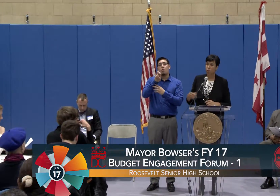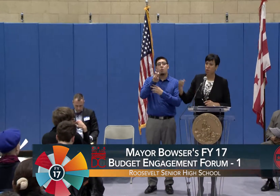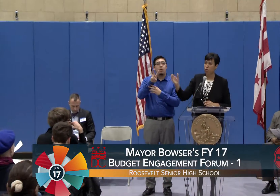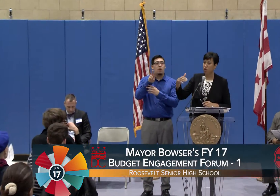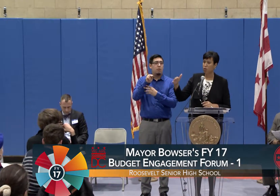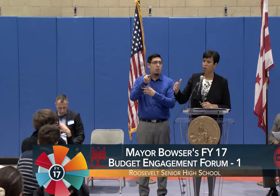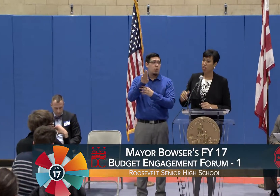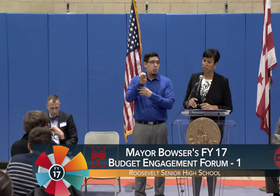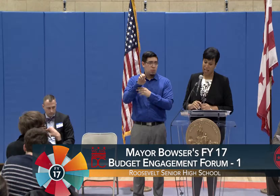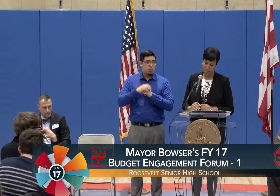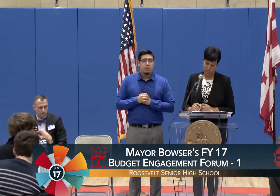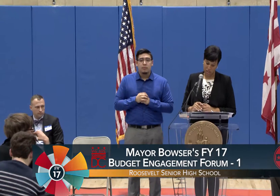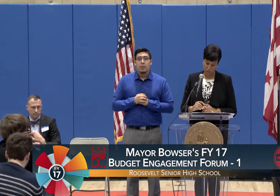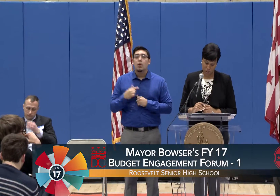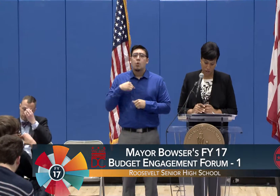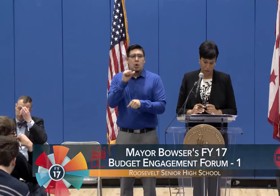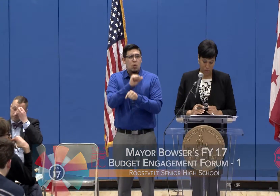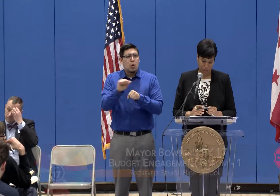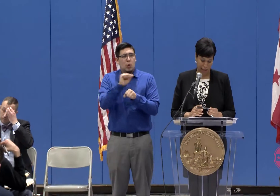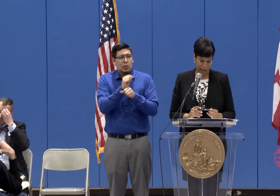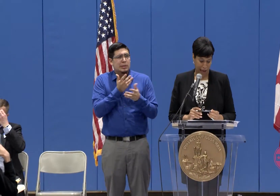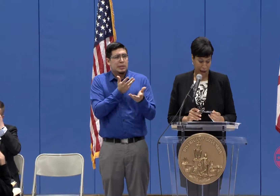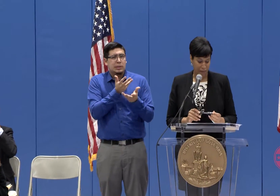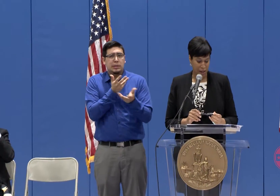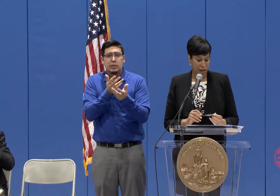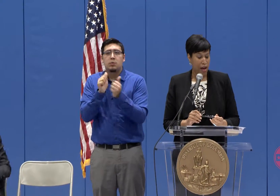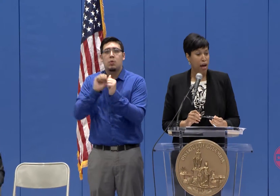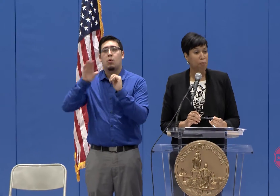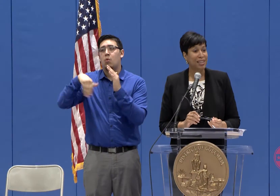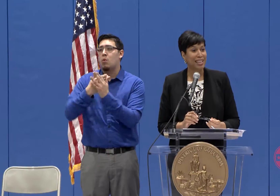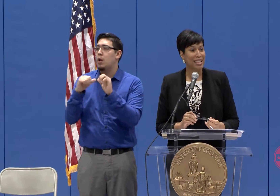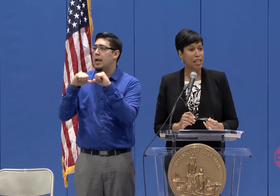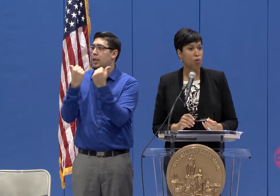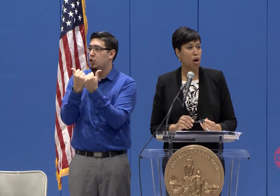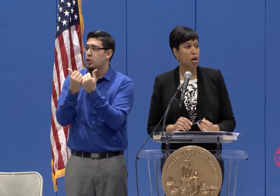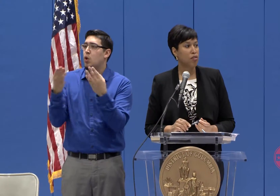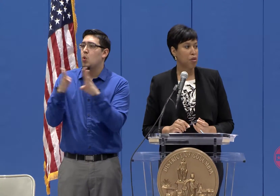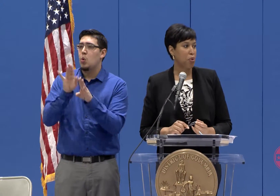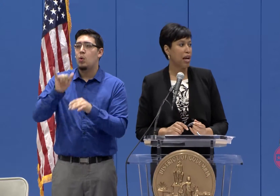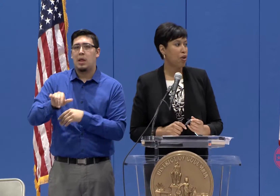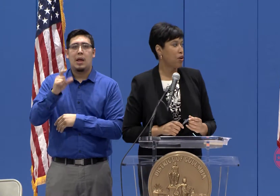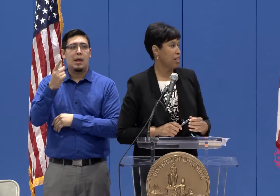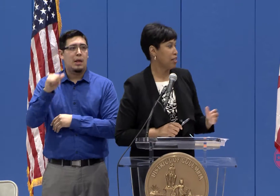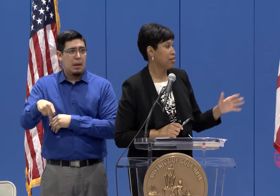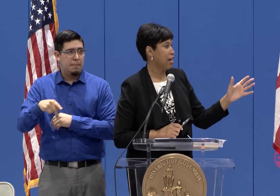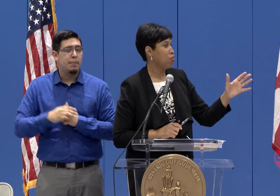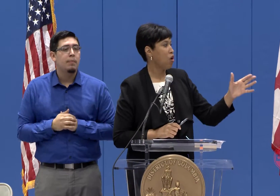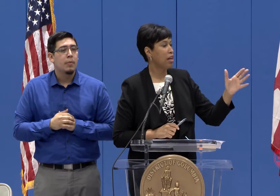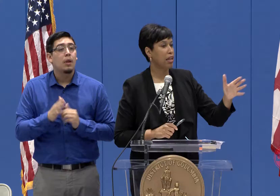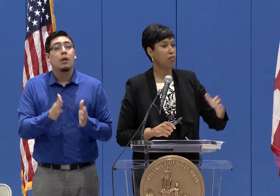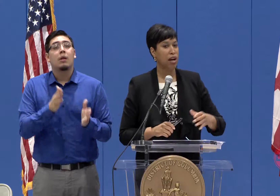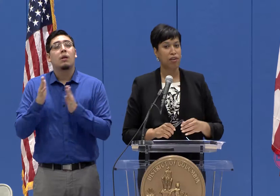SO WE WORKED WITH ALL OF THE AGENCIES TO CLOSE THAT GAP. BUT THEN THERE WERE ALL OF THE PRIORITIES THAT WALKING AROUND